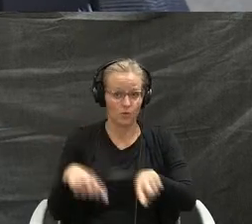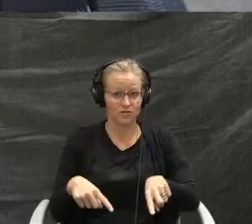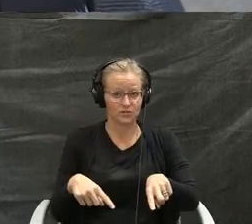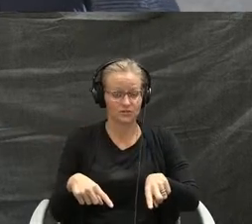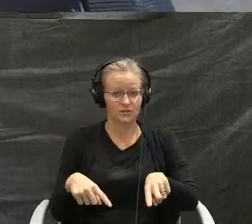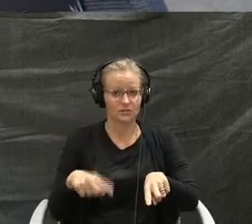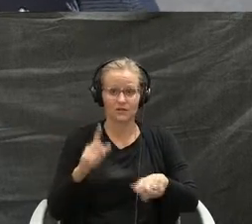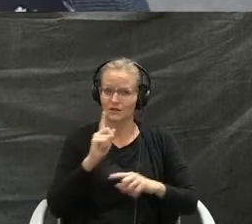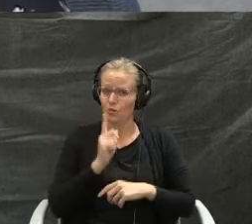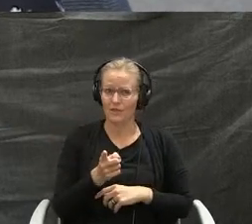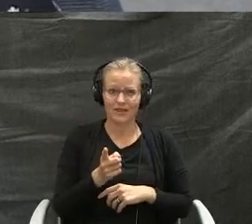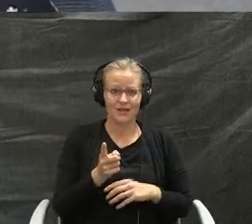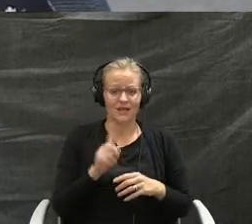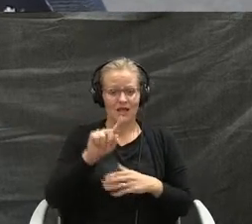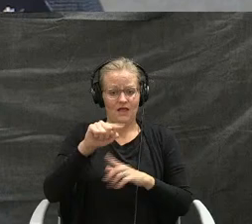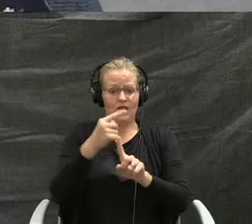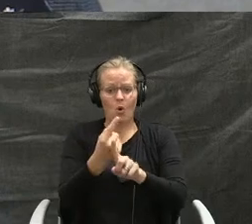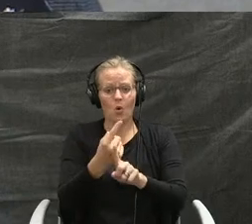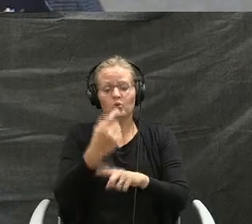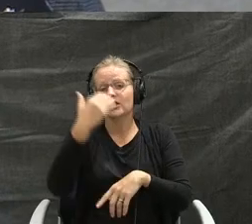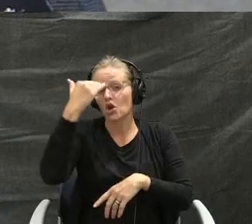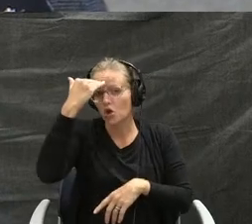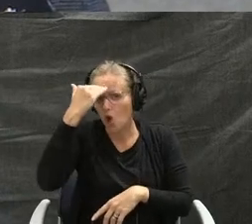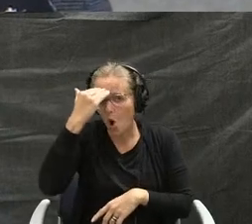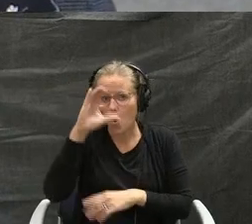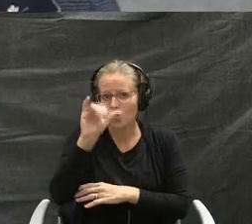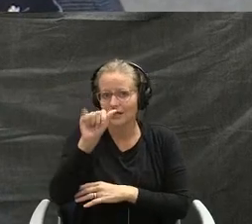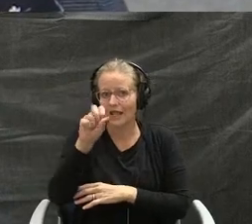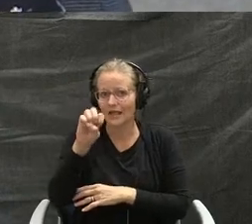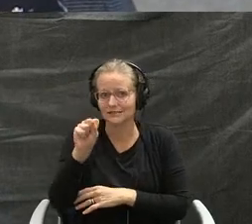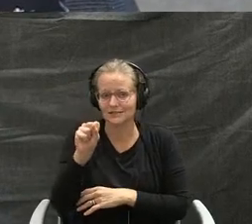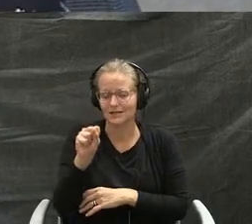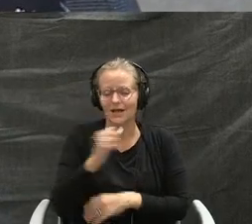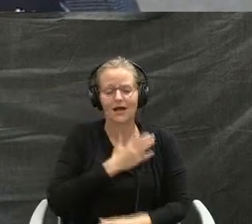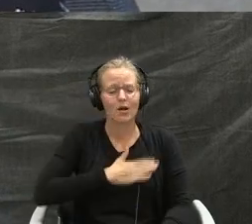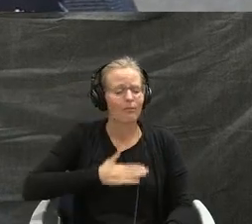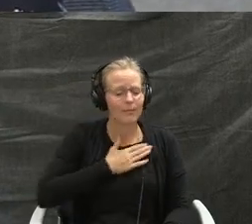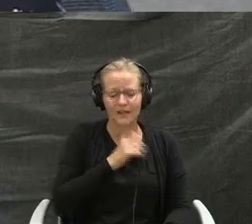COVID-19. Please don't look at the data in a vacuum. Notice the